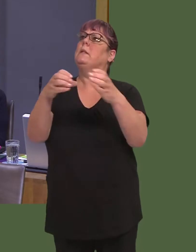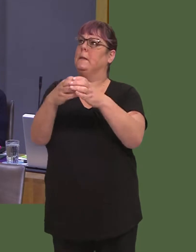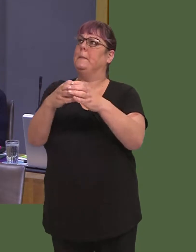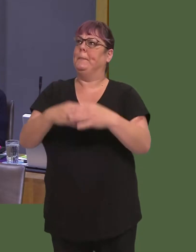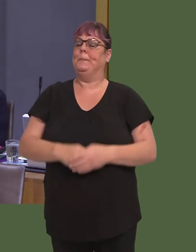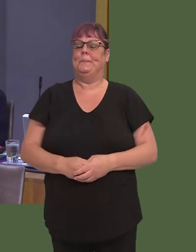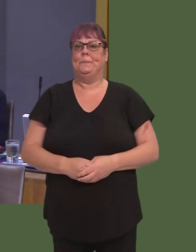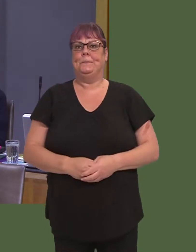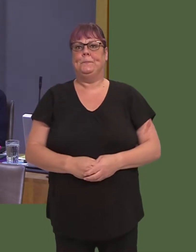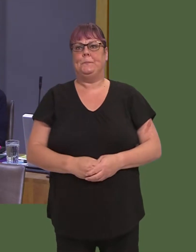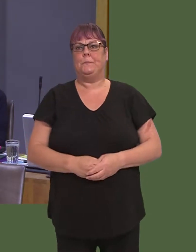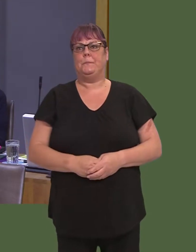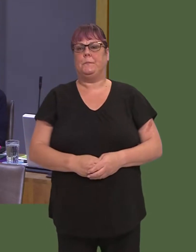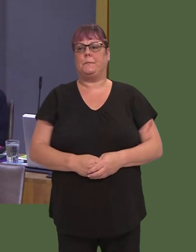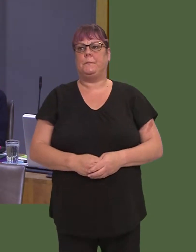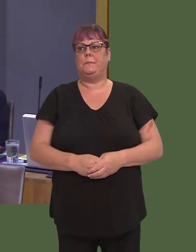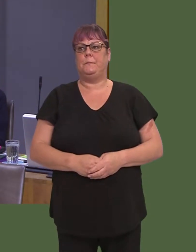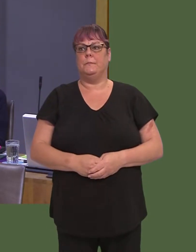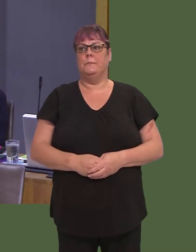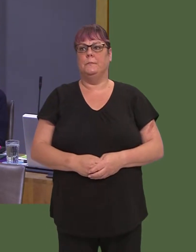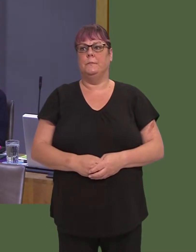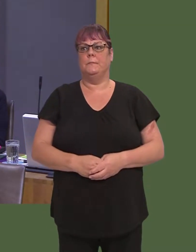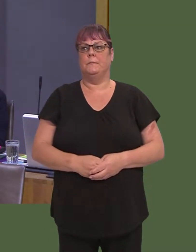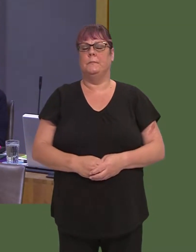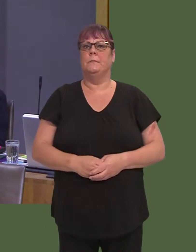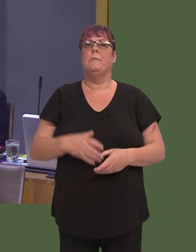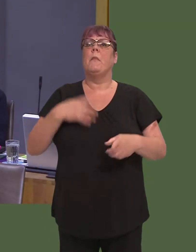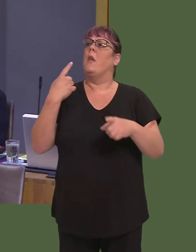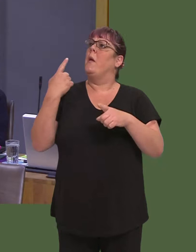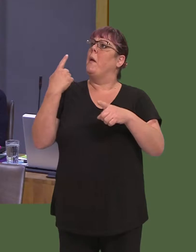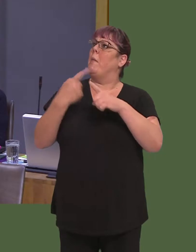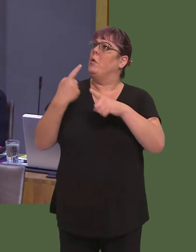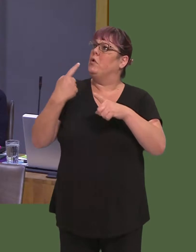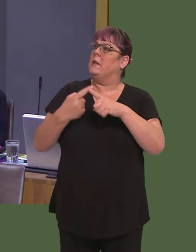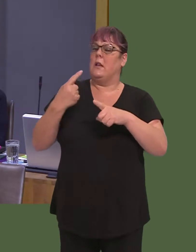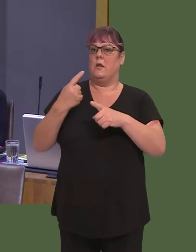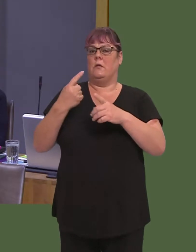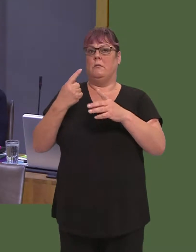Given the need for emergency response to people with acute mental health problems or those